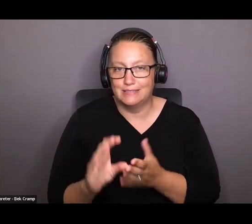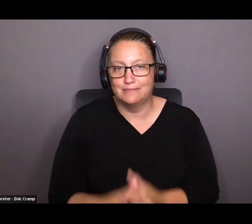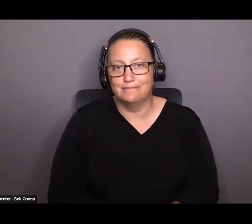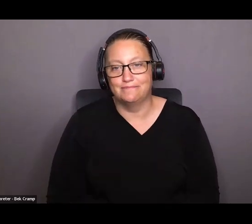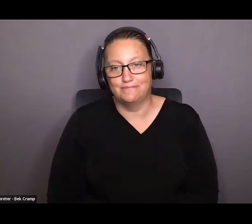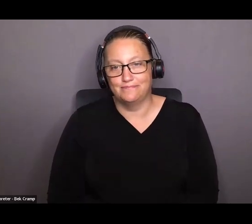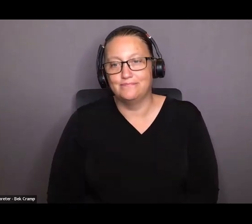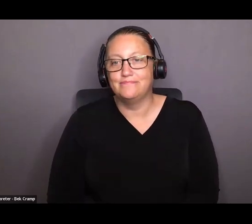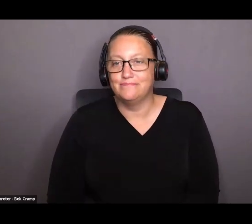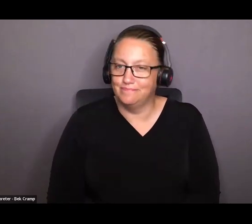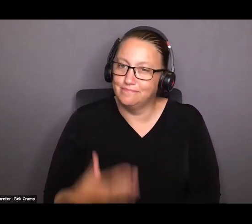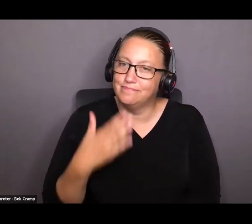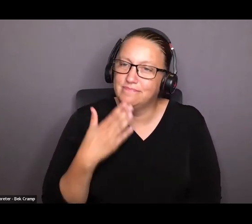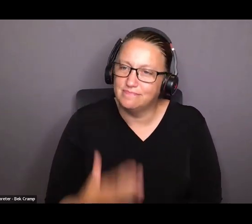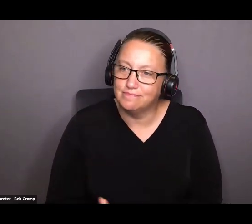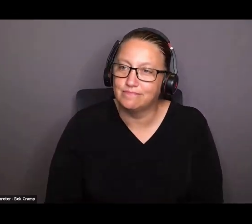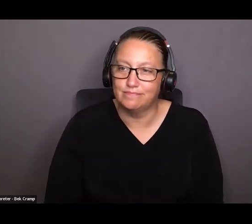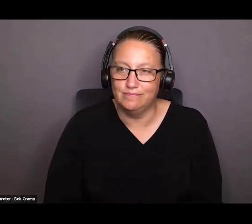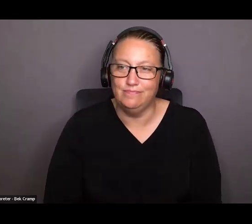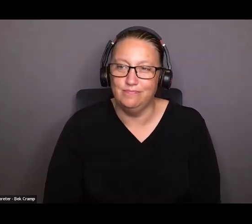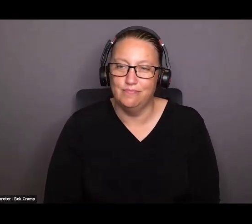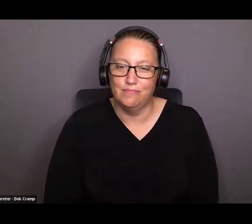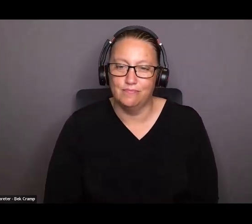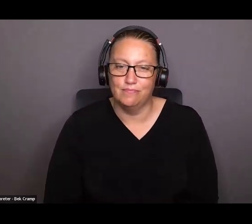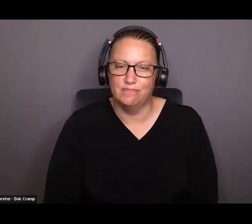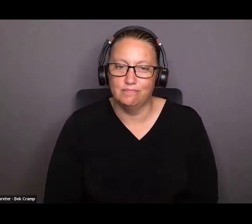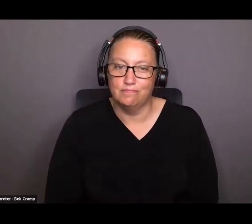Jane Britt: Yeah, thank you, Catherine. I guess you know, reflecting on a few of the things back